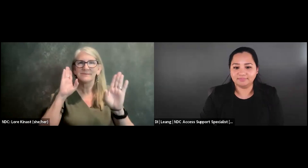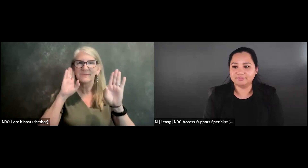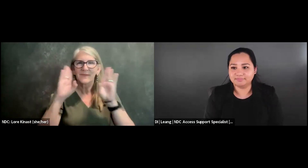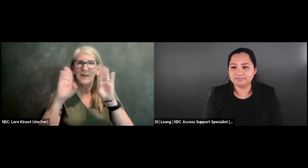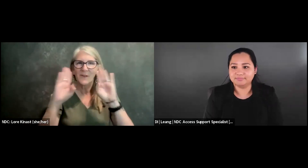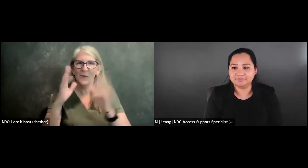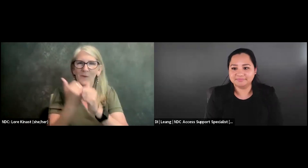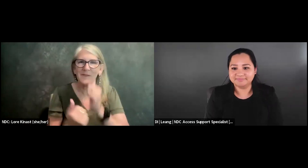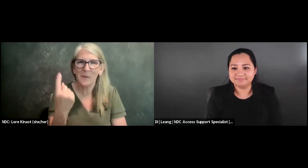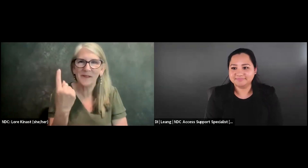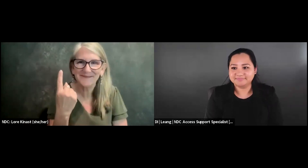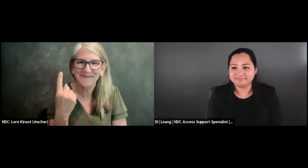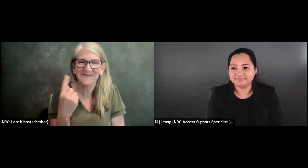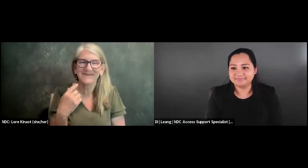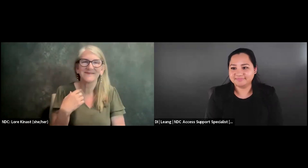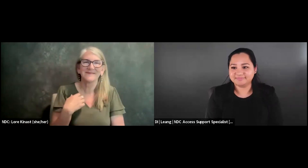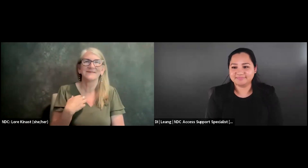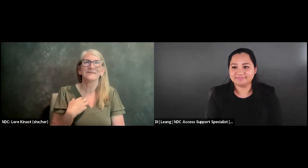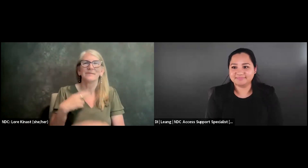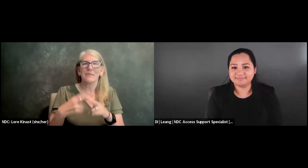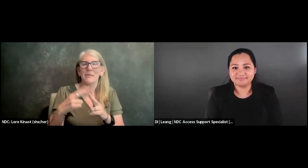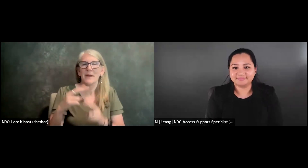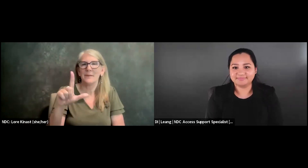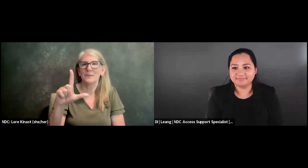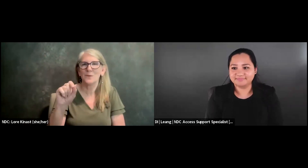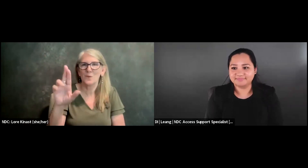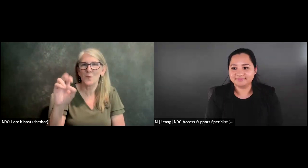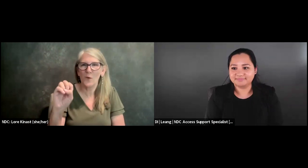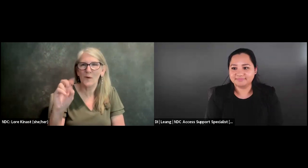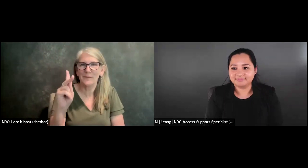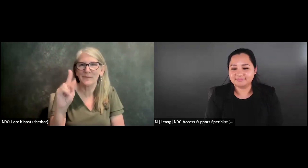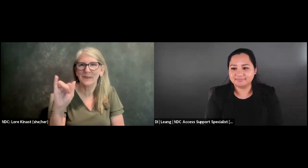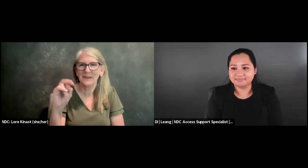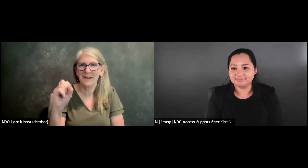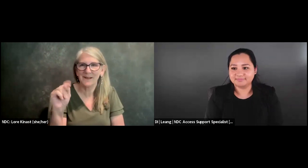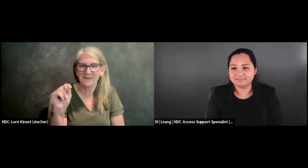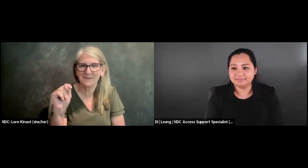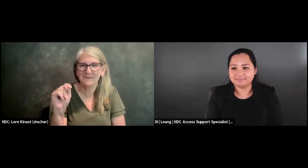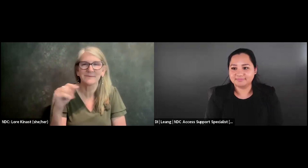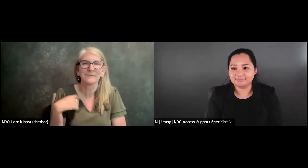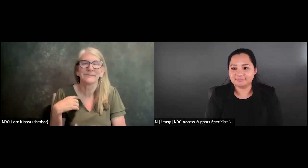Hello, everyone. My name is Lore Kinast.